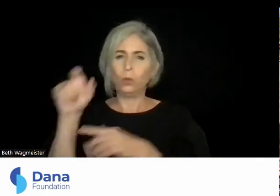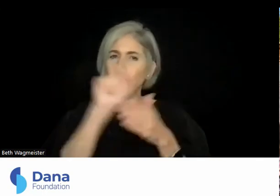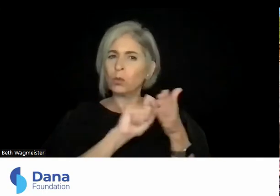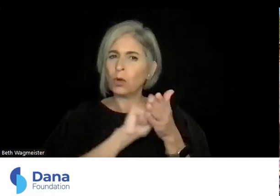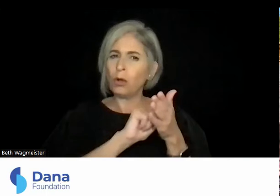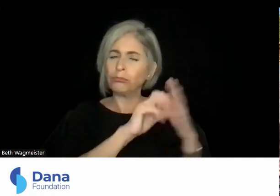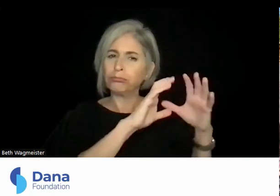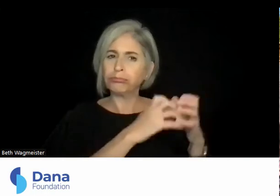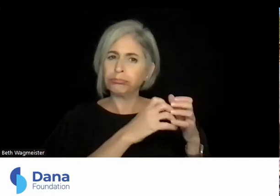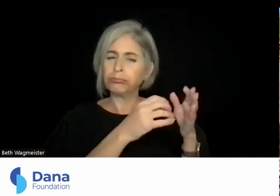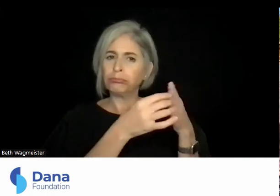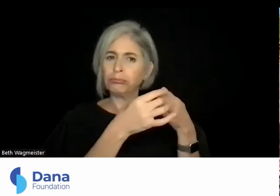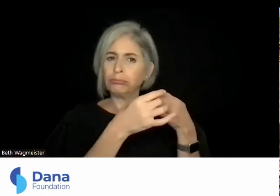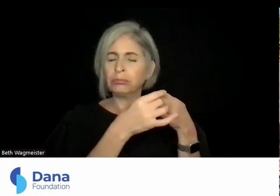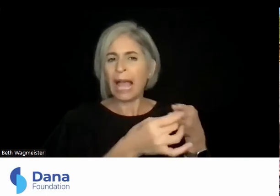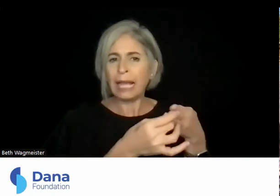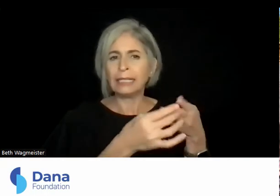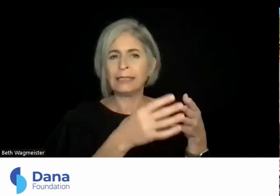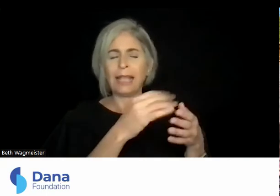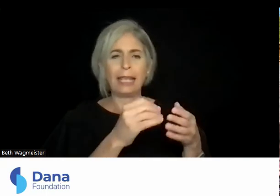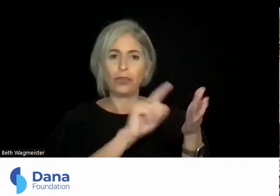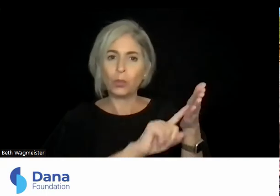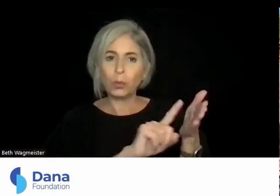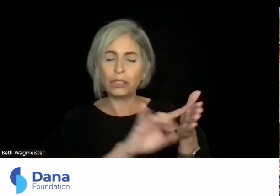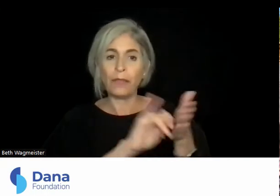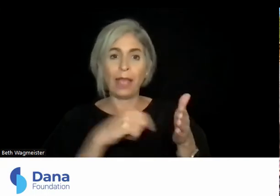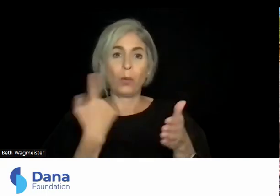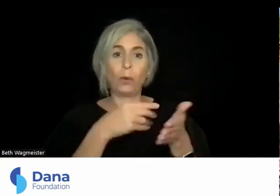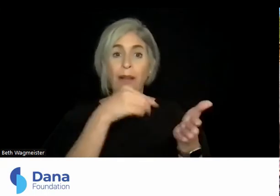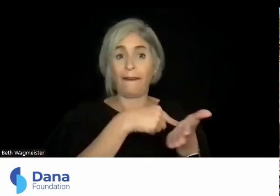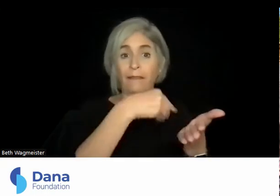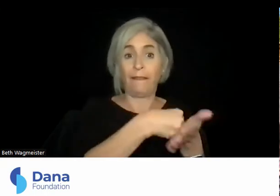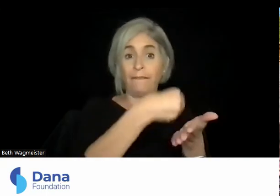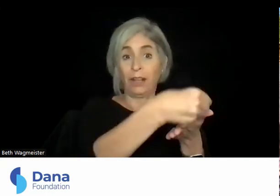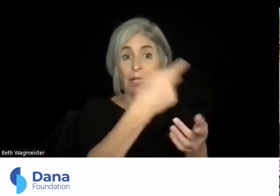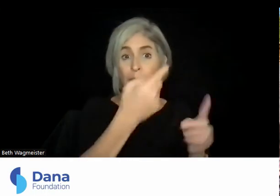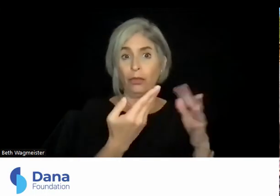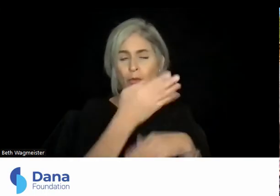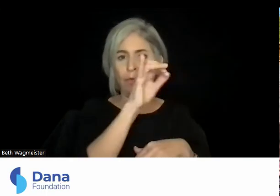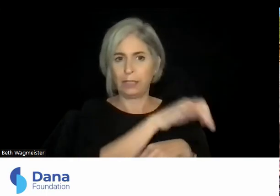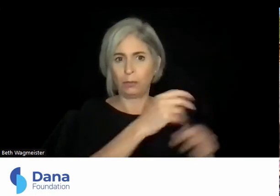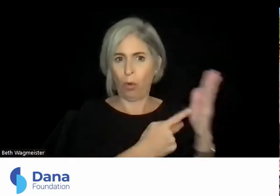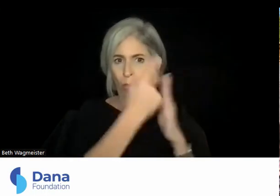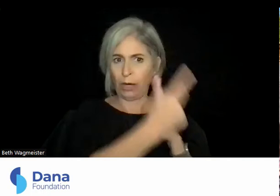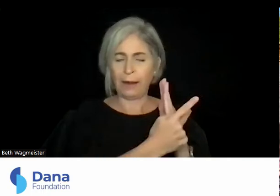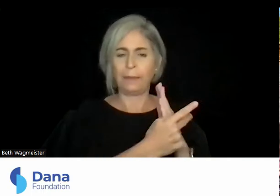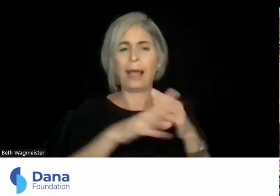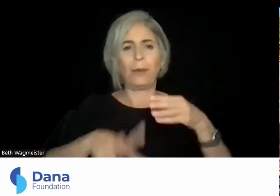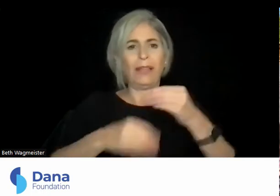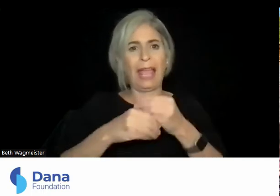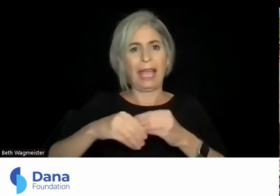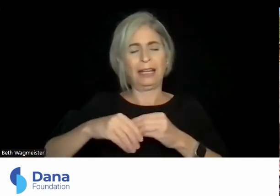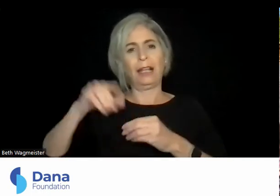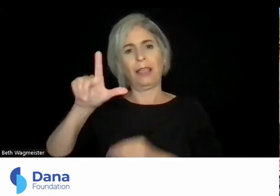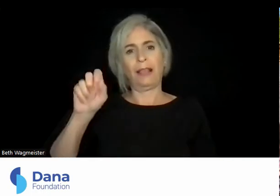did, it was to build a compass I would say,